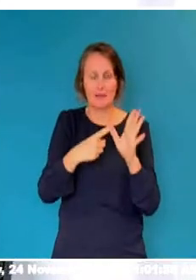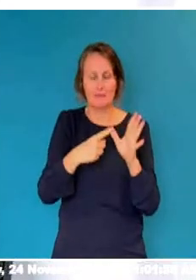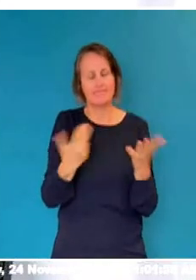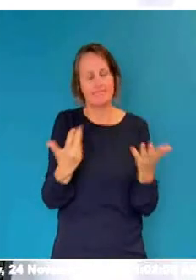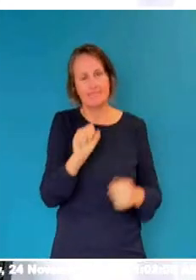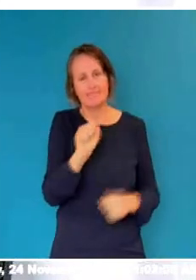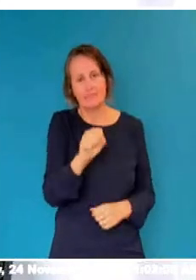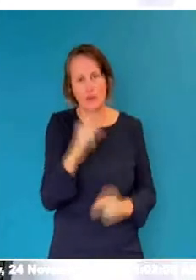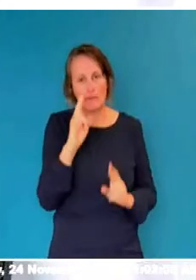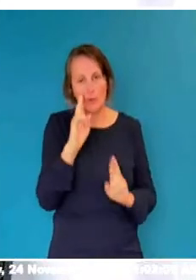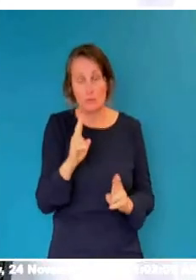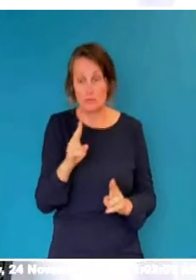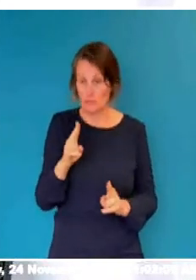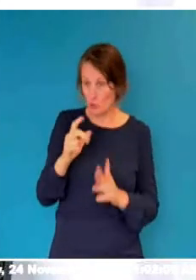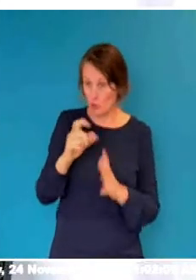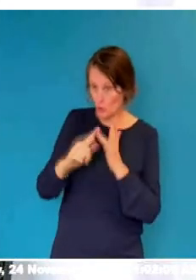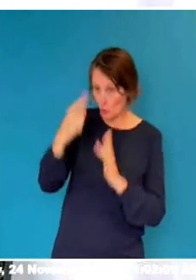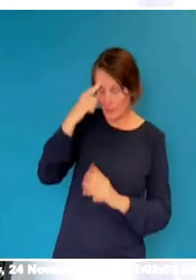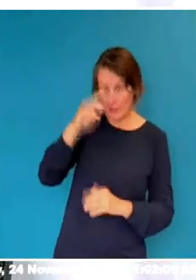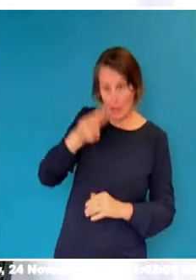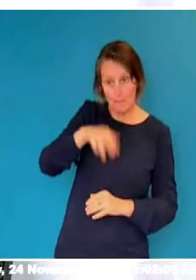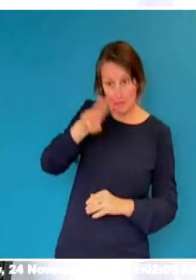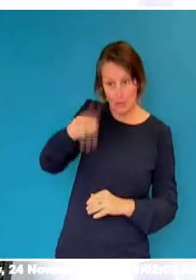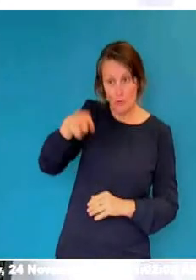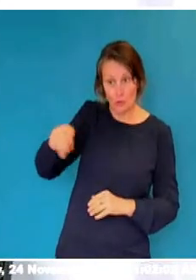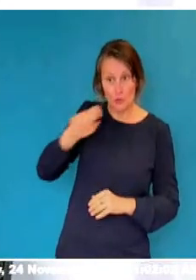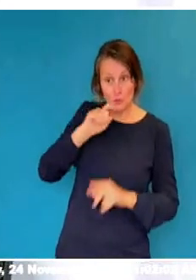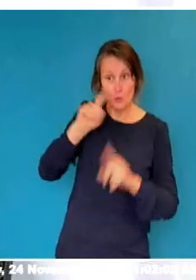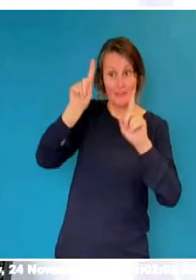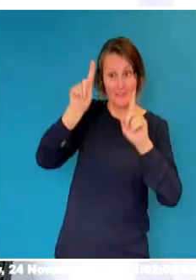onboard to change, to in fact start keeping these records?